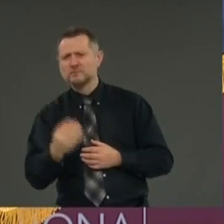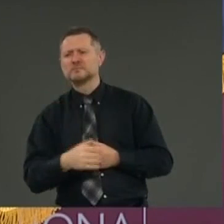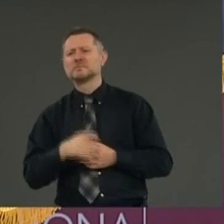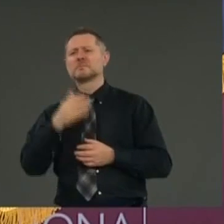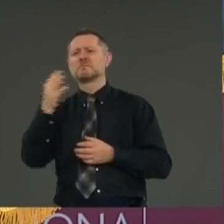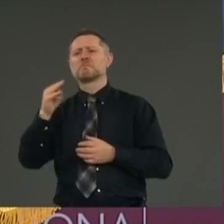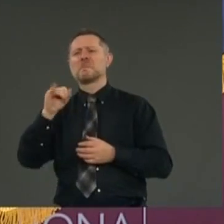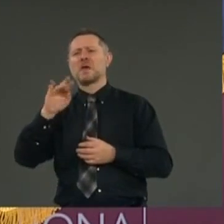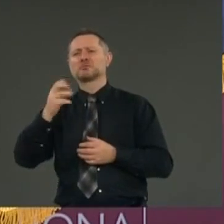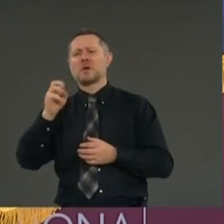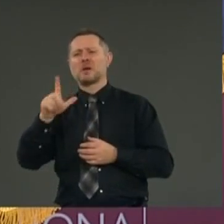ERIK GARNER, NEW YORK CITY,